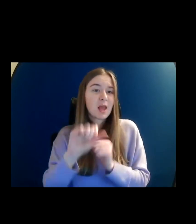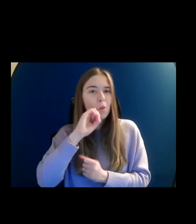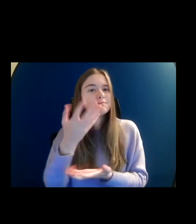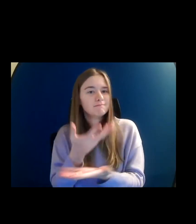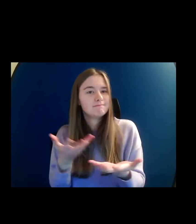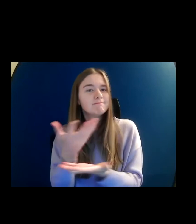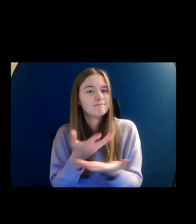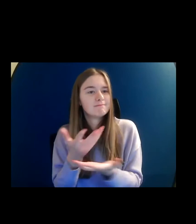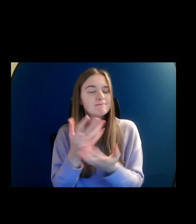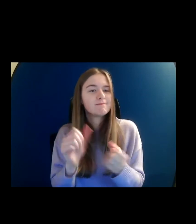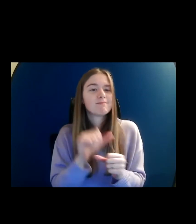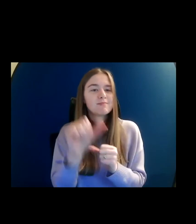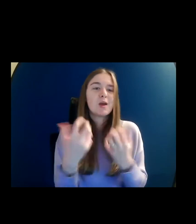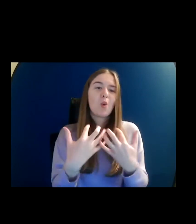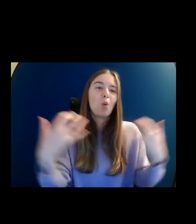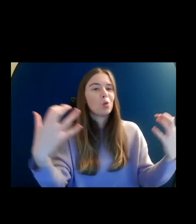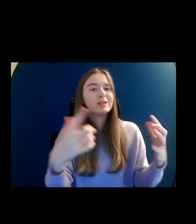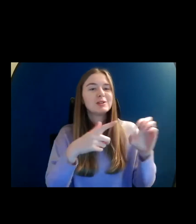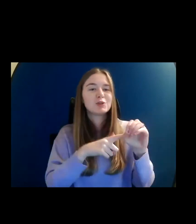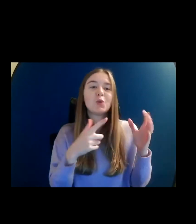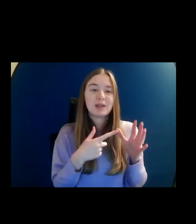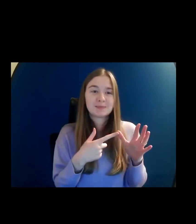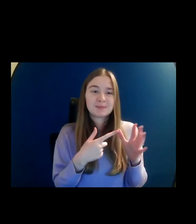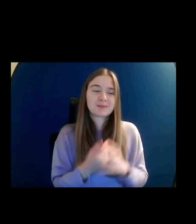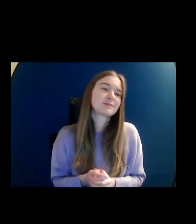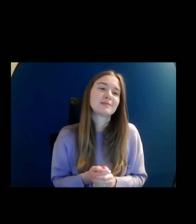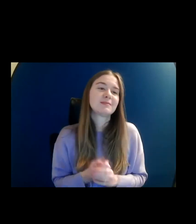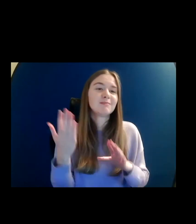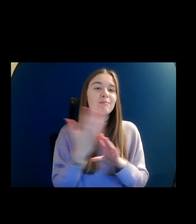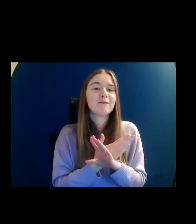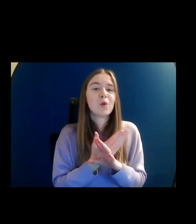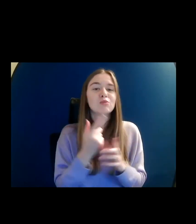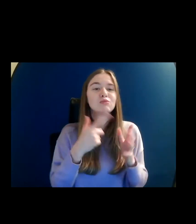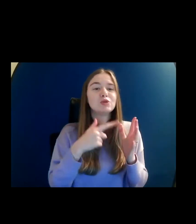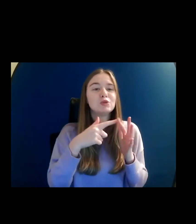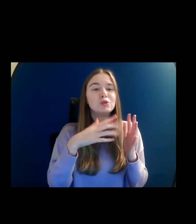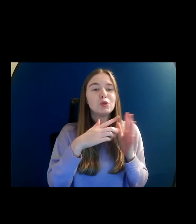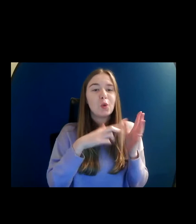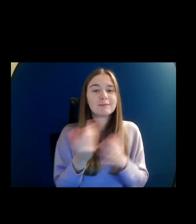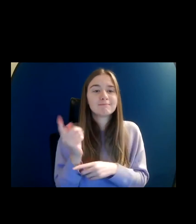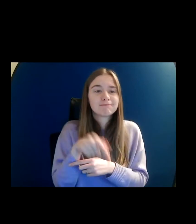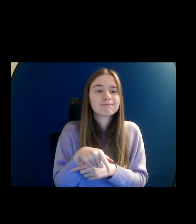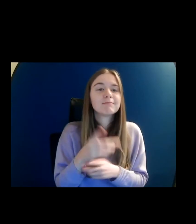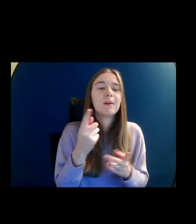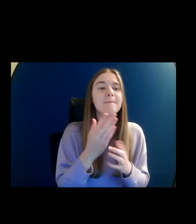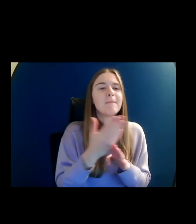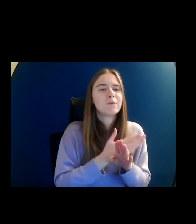and then we'll move to an audience Q&A. Before we're joined by Ewan, I just wanted to invite Jim MacDonald on, who is the Chief Executive